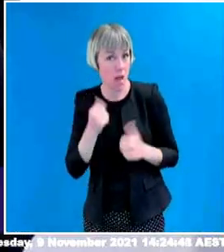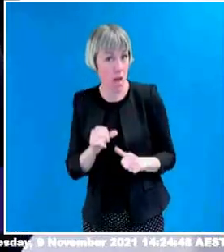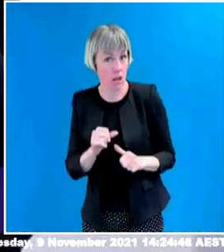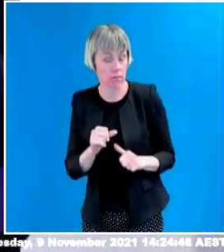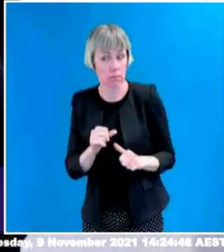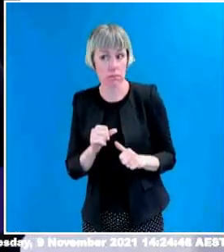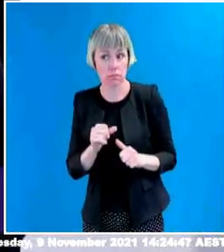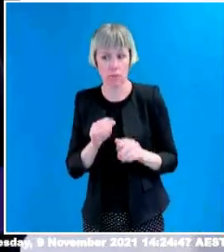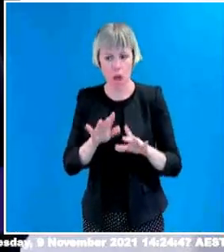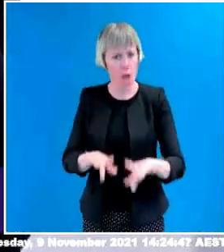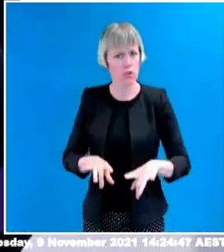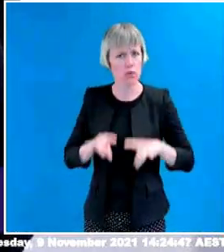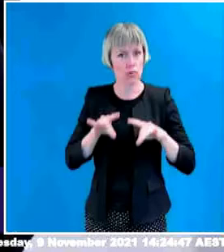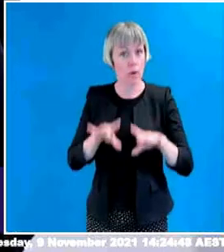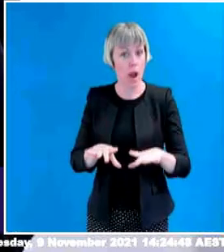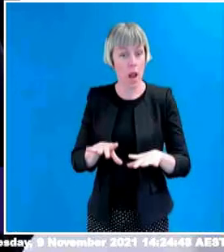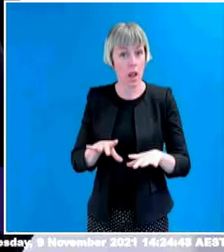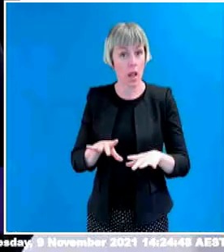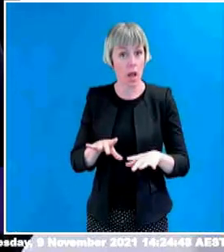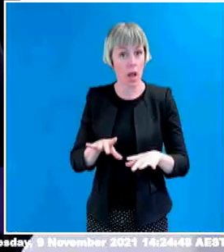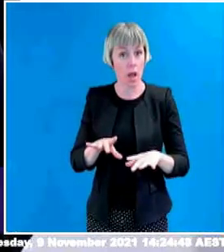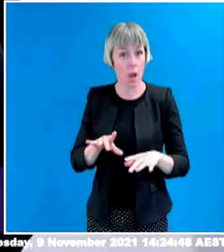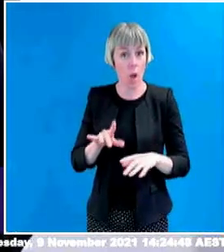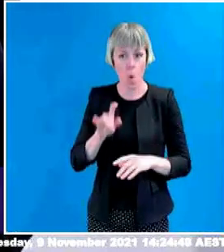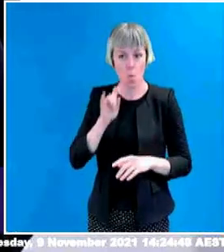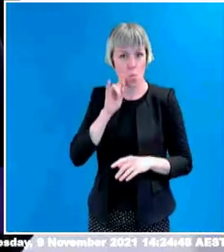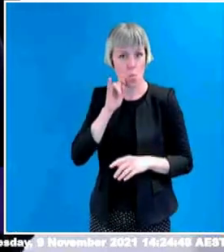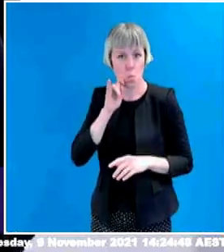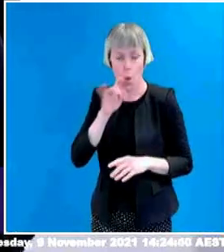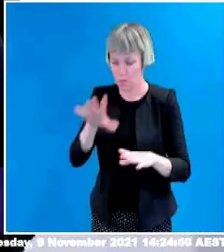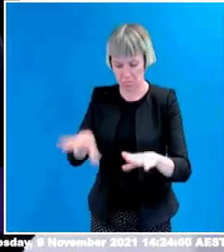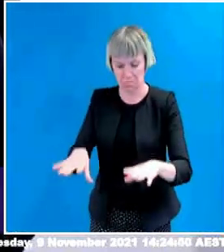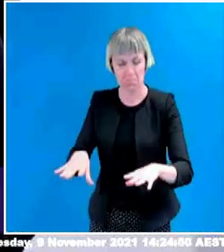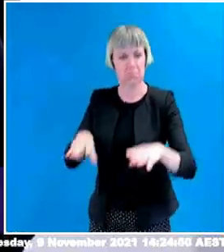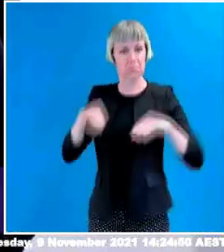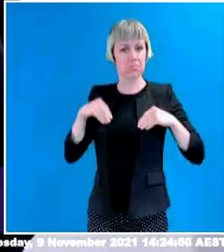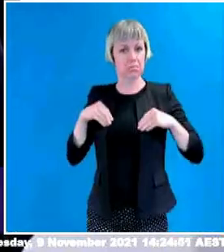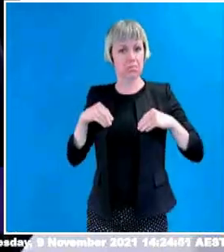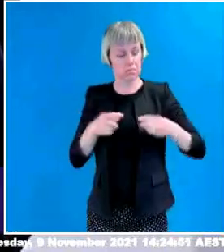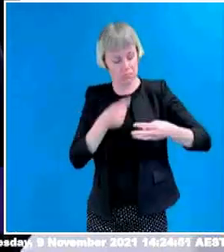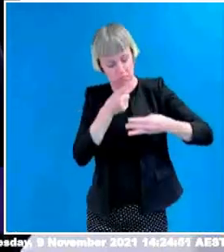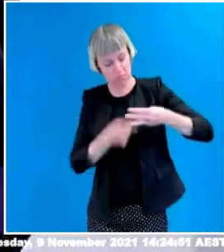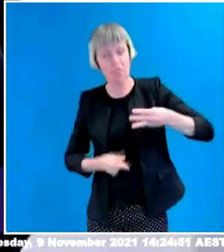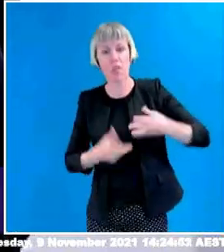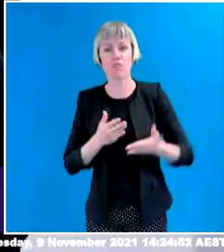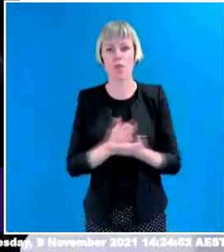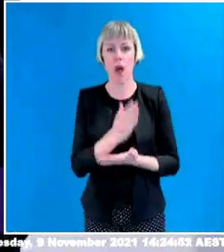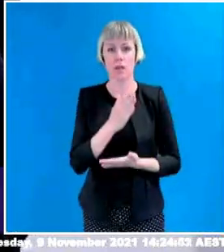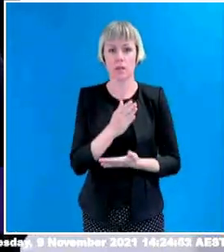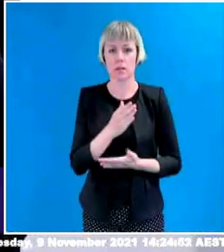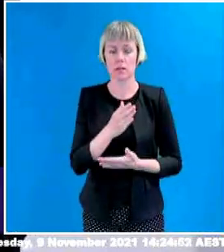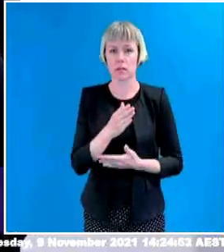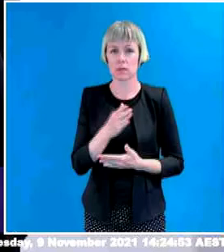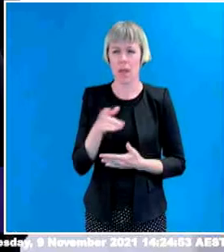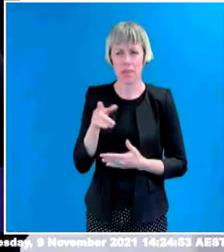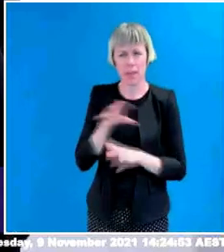taking on those particular rights. Do you accept that it is more than just setting out what your understanding is